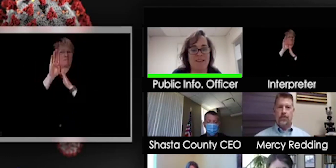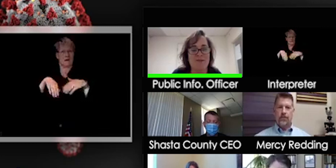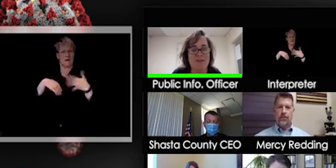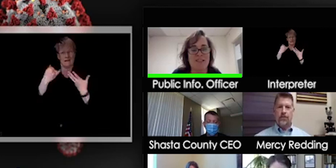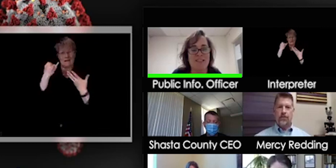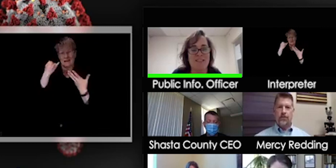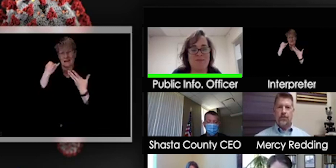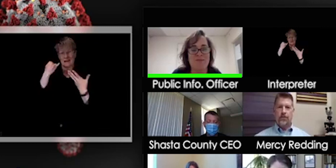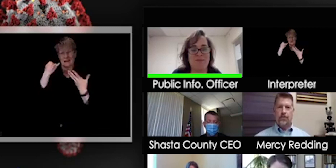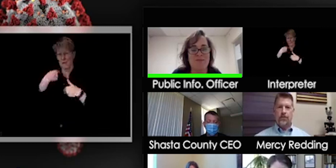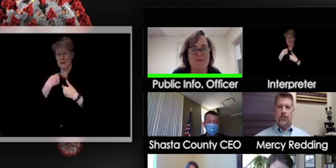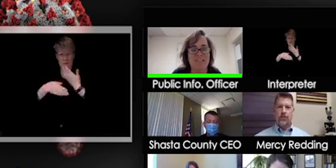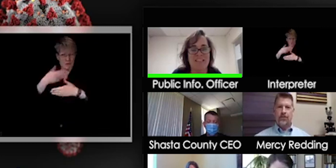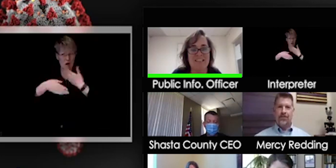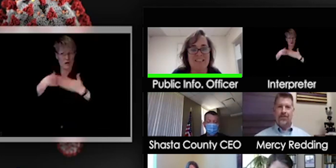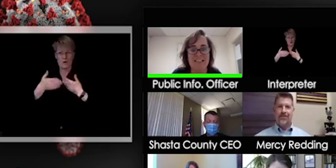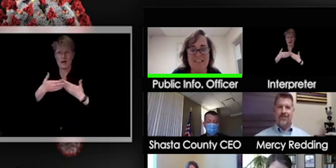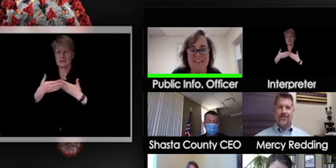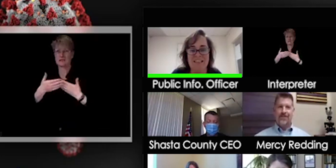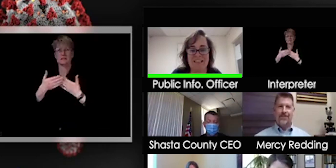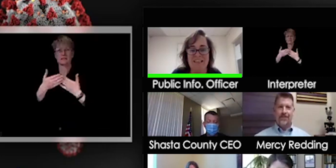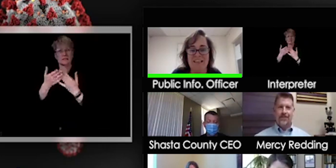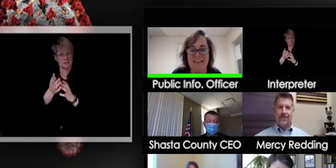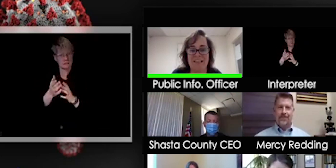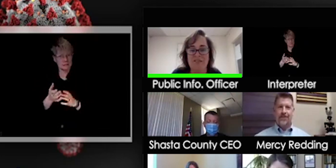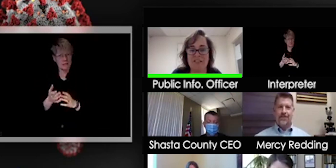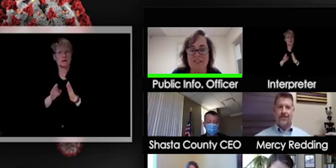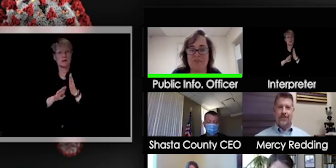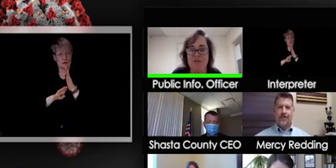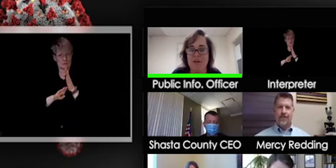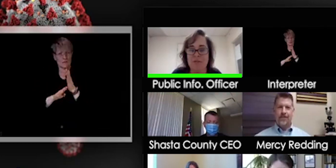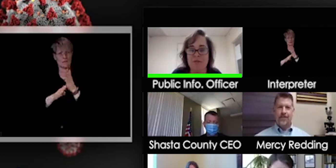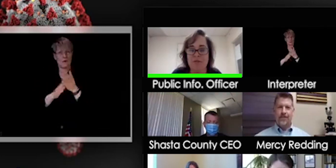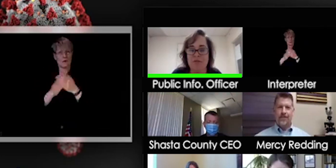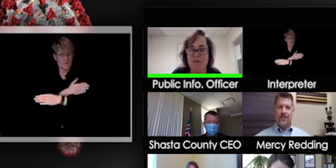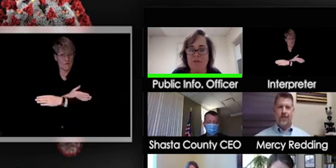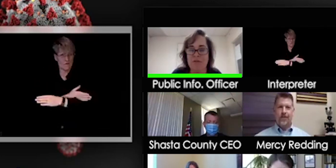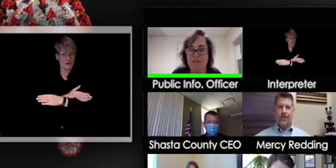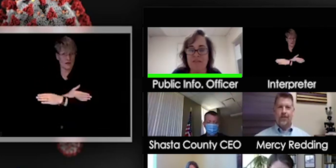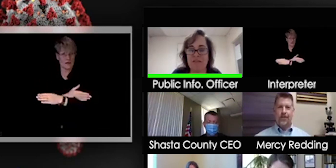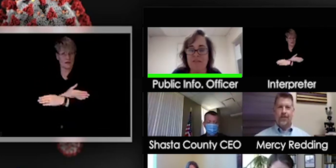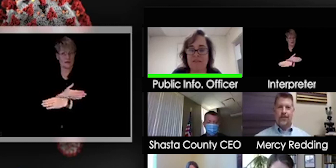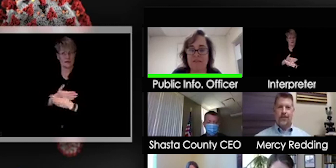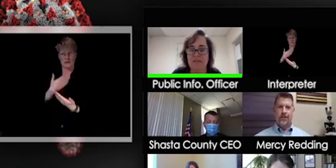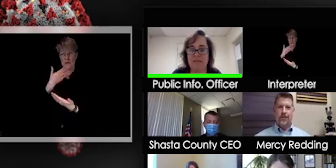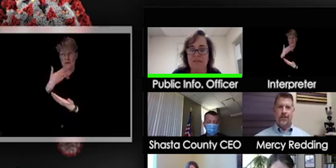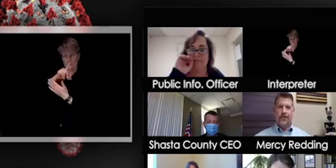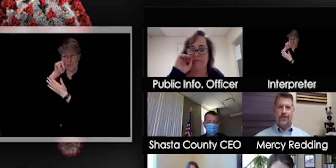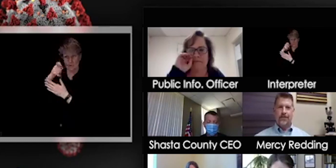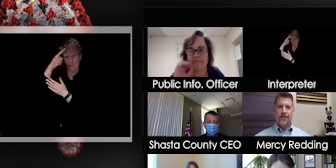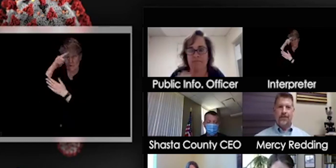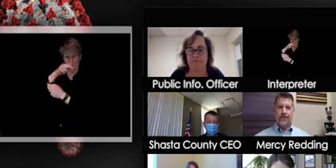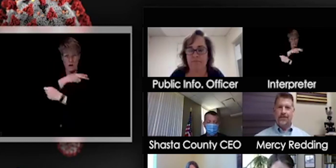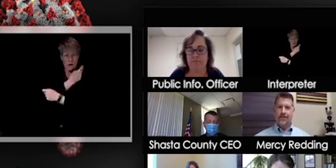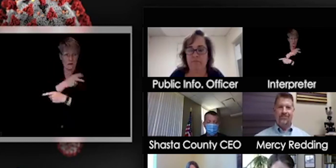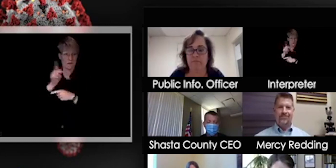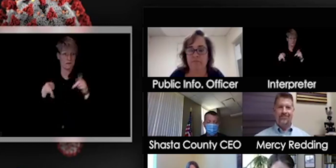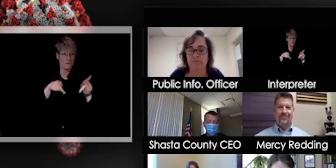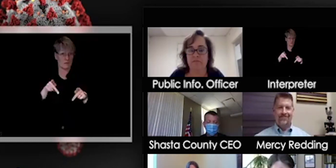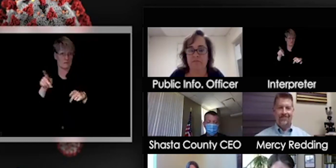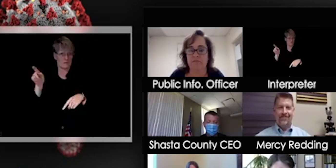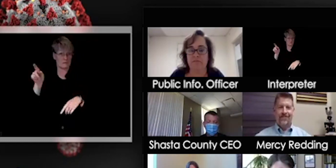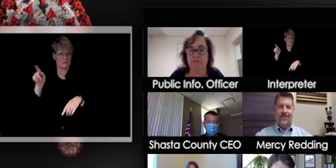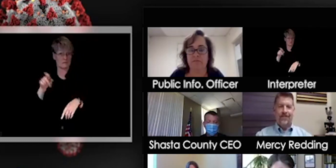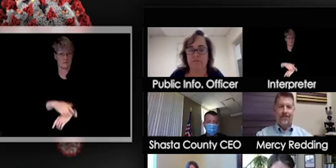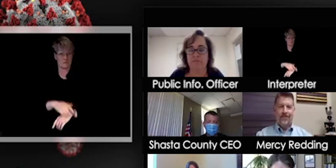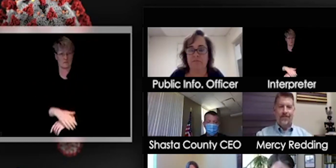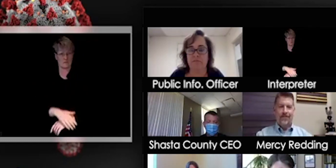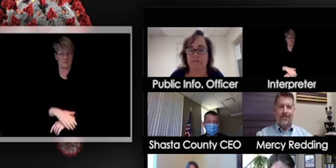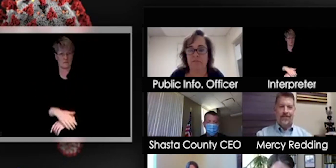That was a lot of questions in one question. Is that a good question for hospital folks?